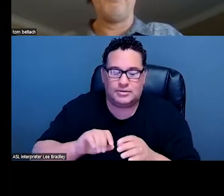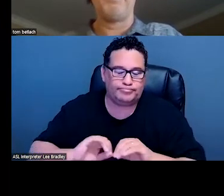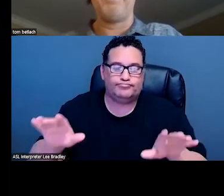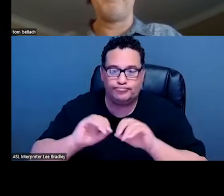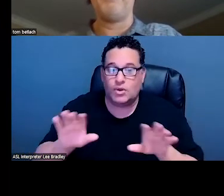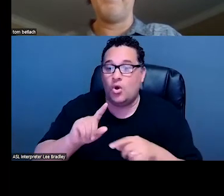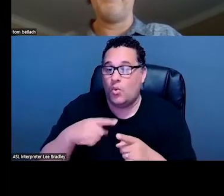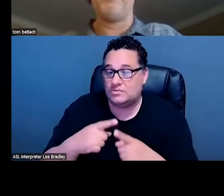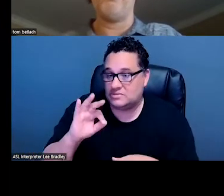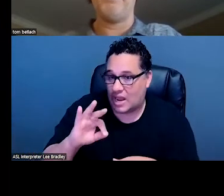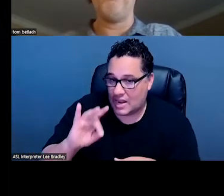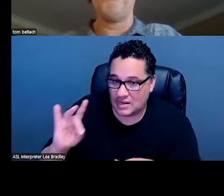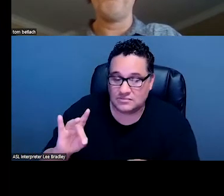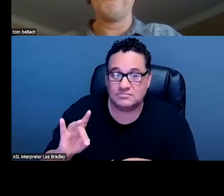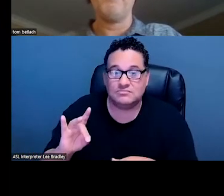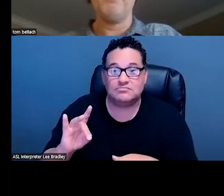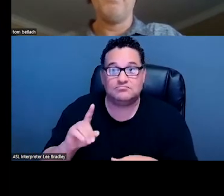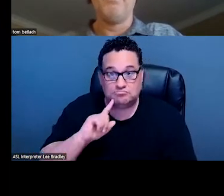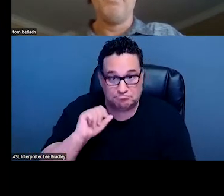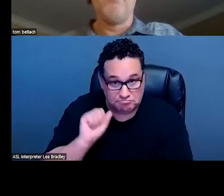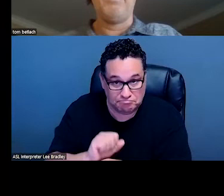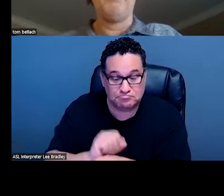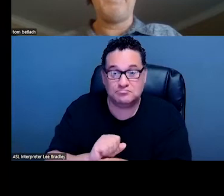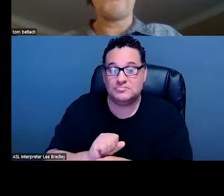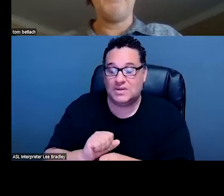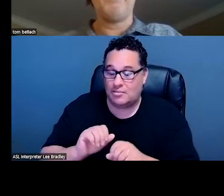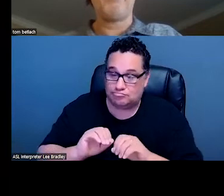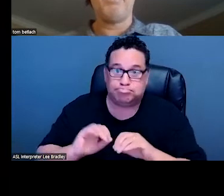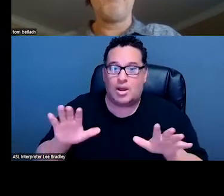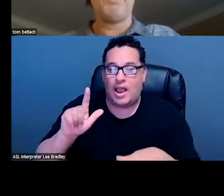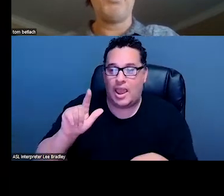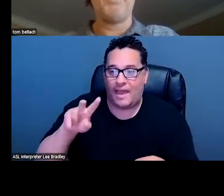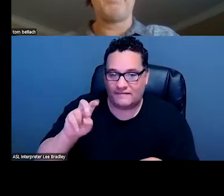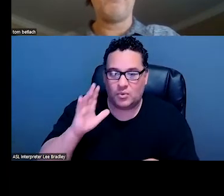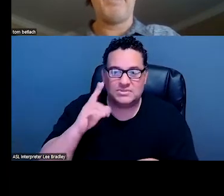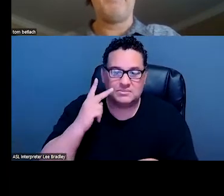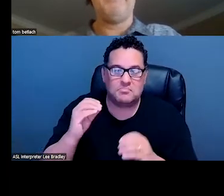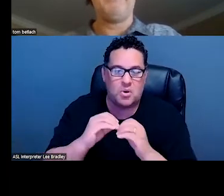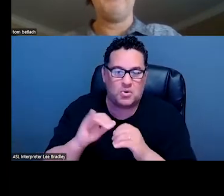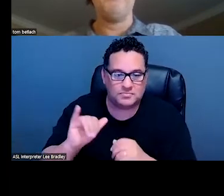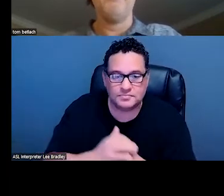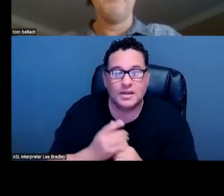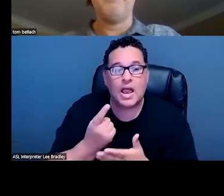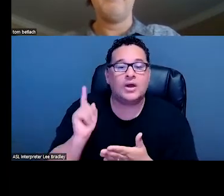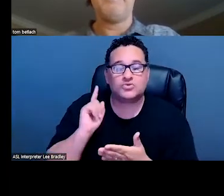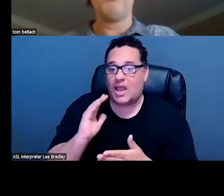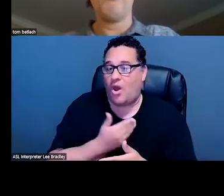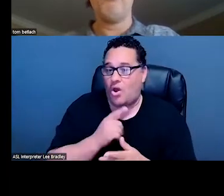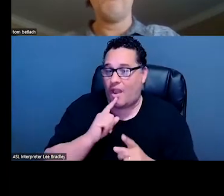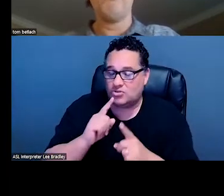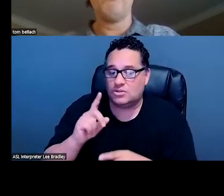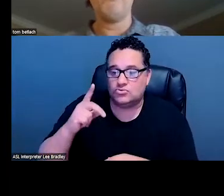EXPECT TO SEE THAT AS WELL. LAST WEEK, IN OUR CONVERSATION, DR. PAT DEEGAN HAD THE QUOTE, THERE